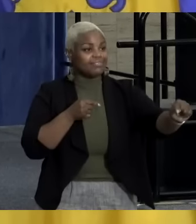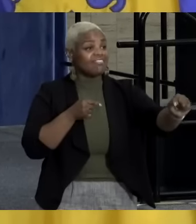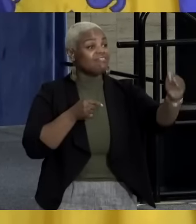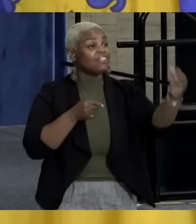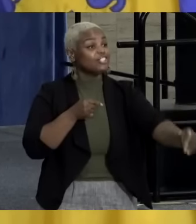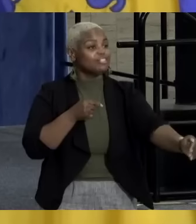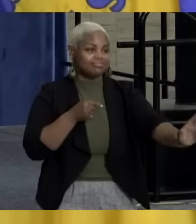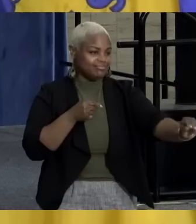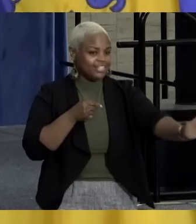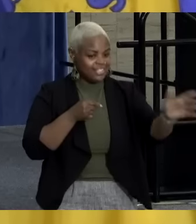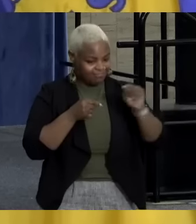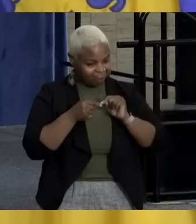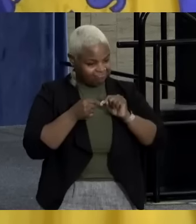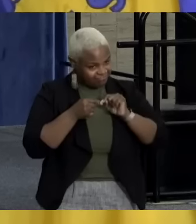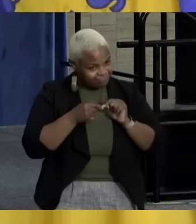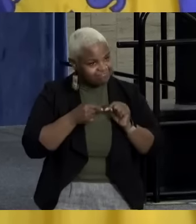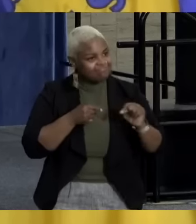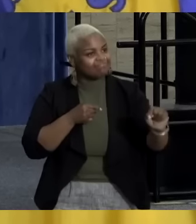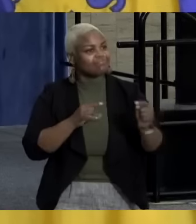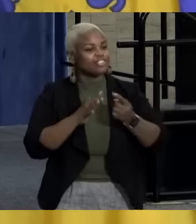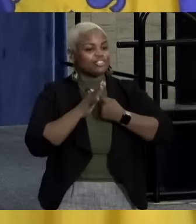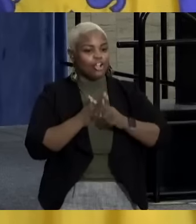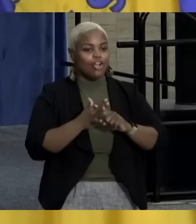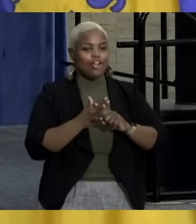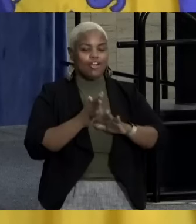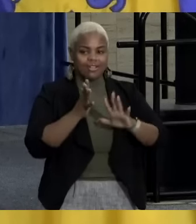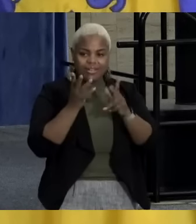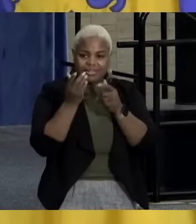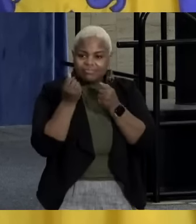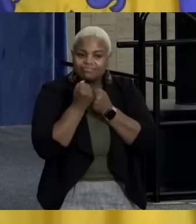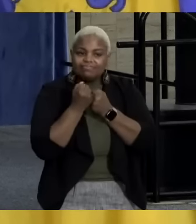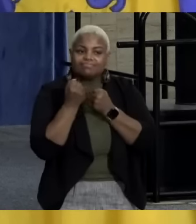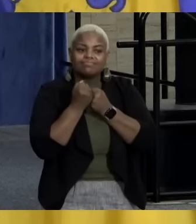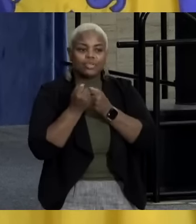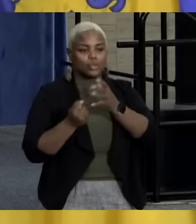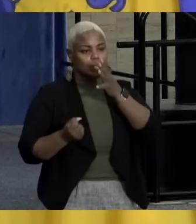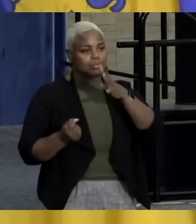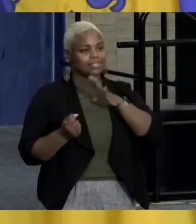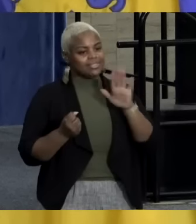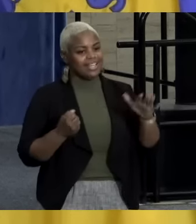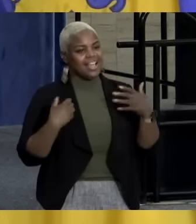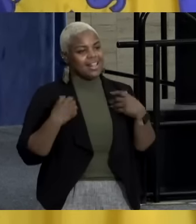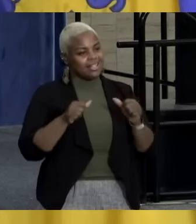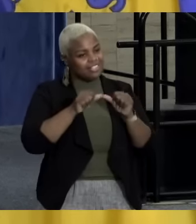women's health across the entire life cycle. For decades in medicine, understanding and